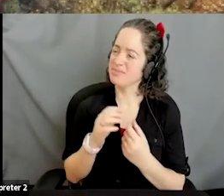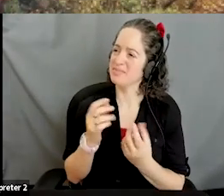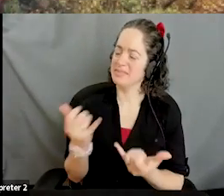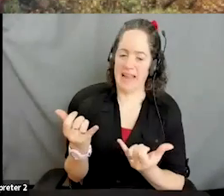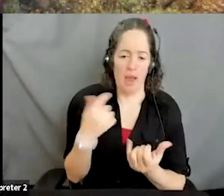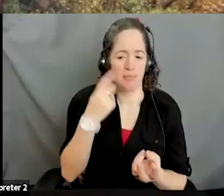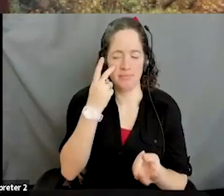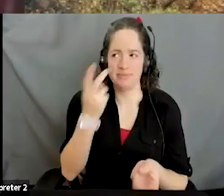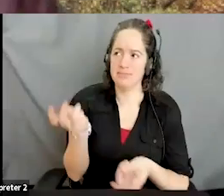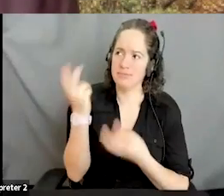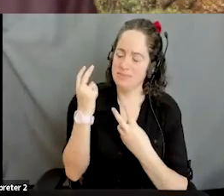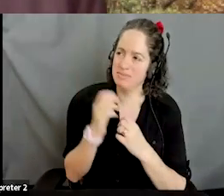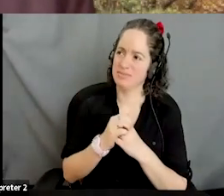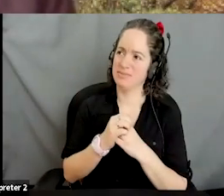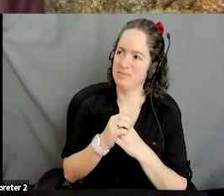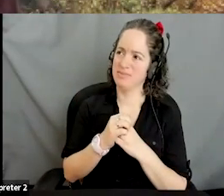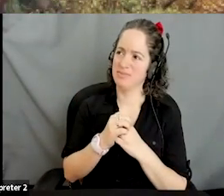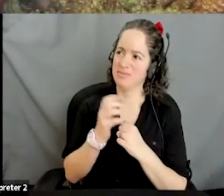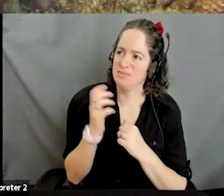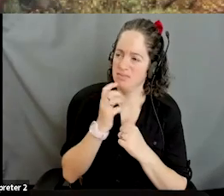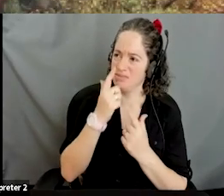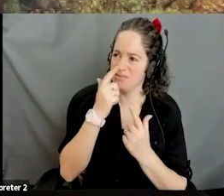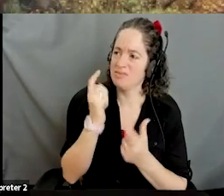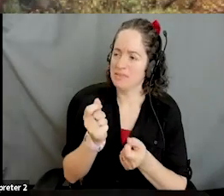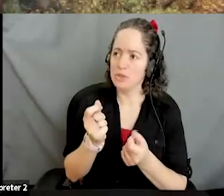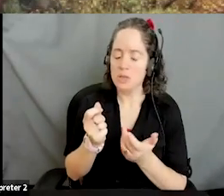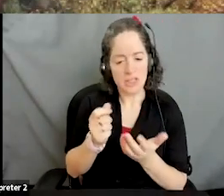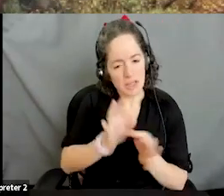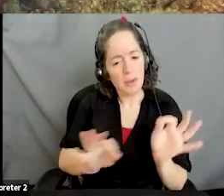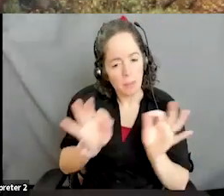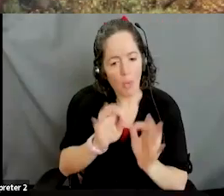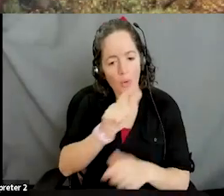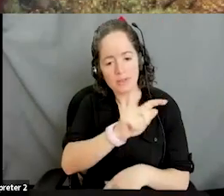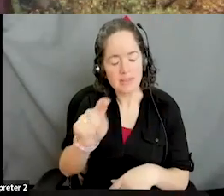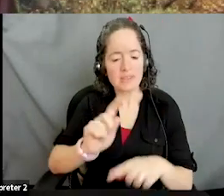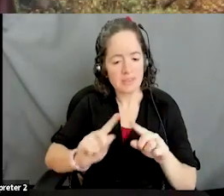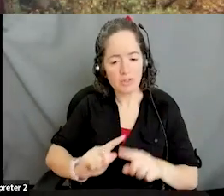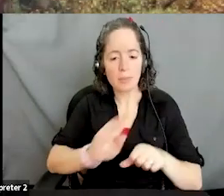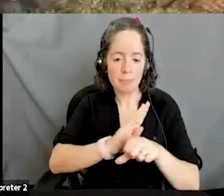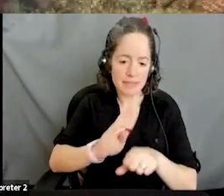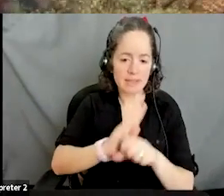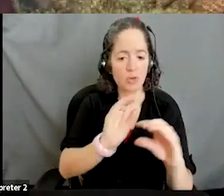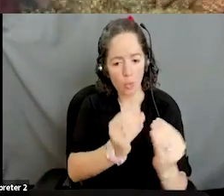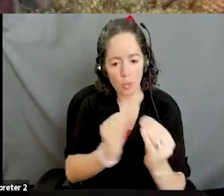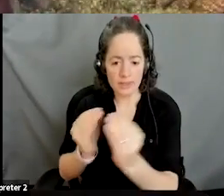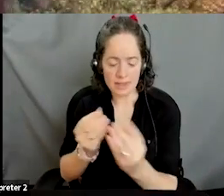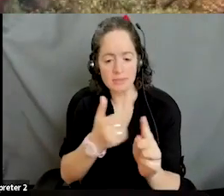for certain institutions and organizations to be compliant. That may be a matter of perception on the receiving end, my perception.